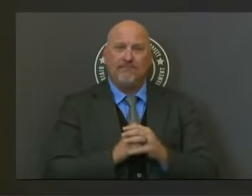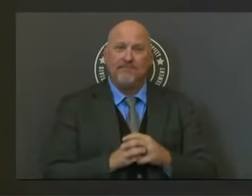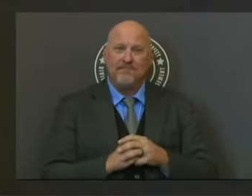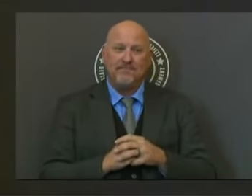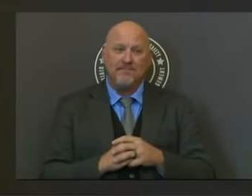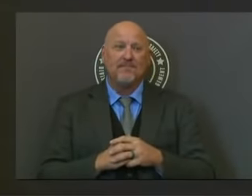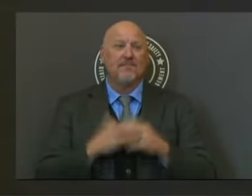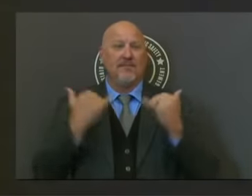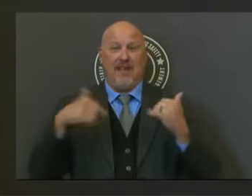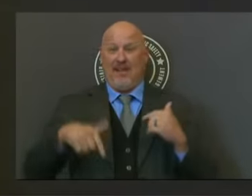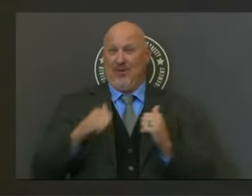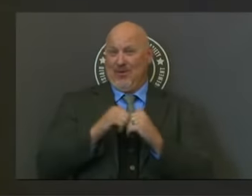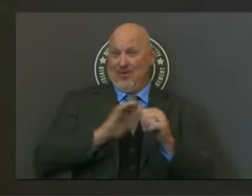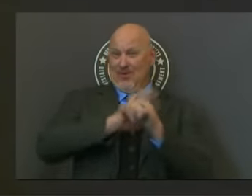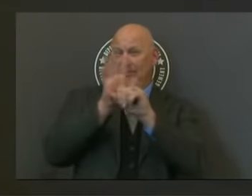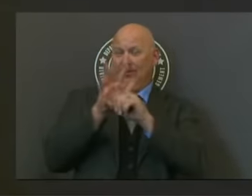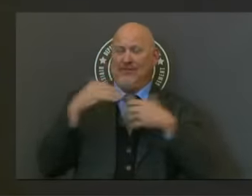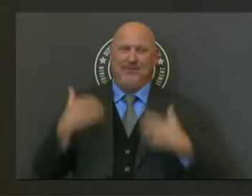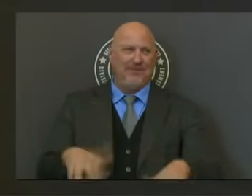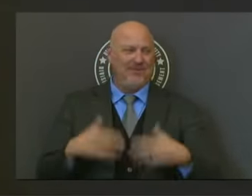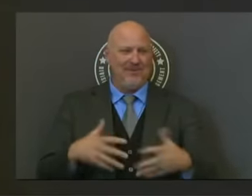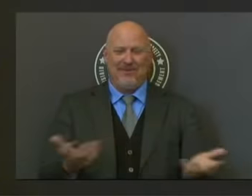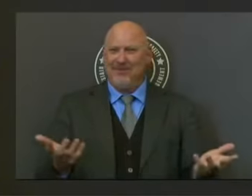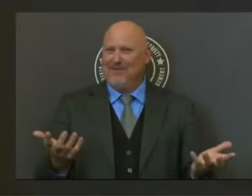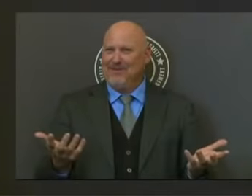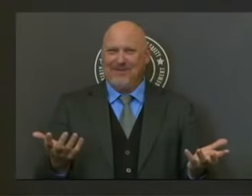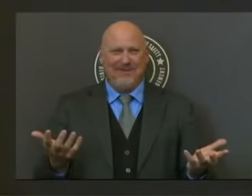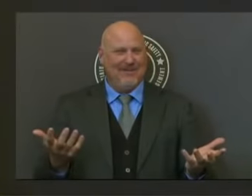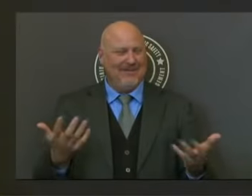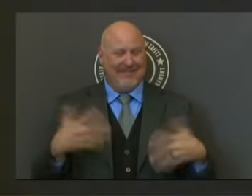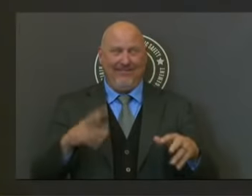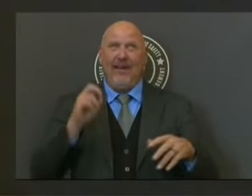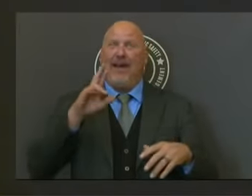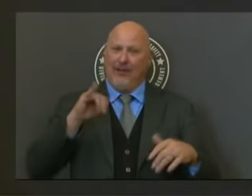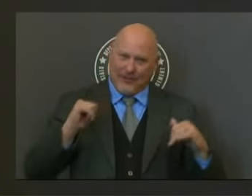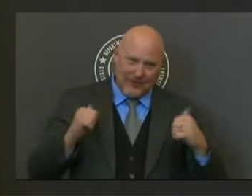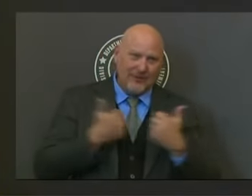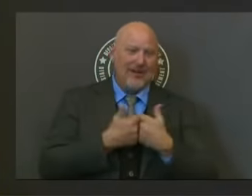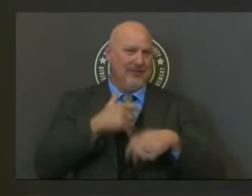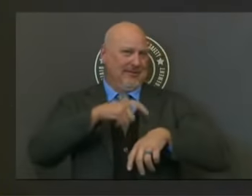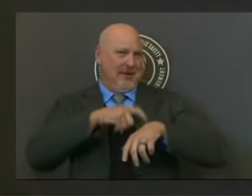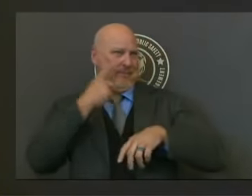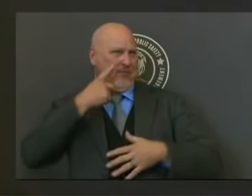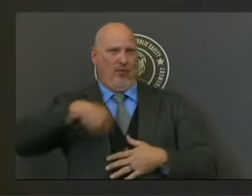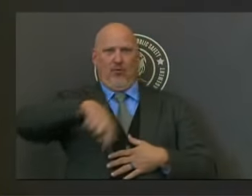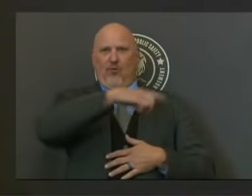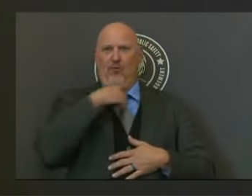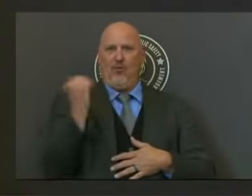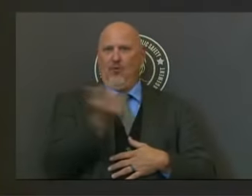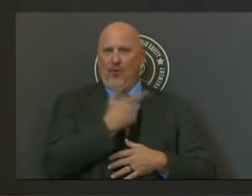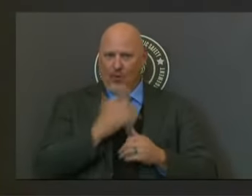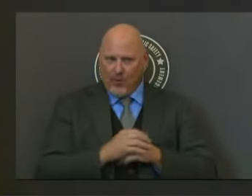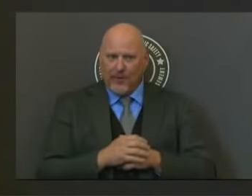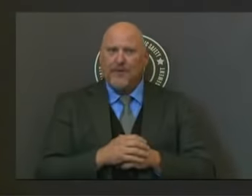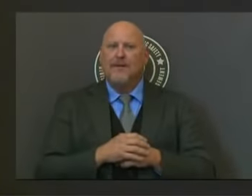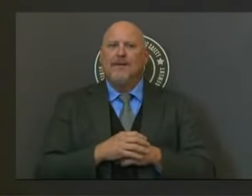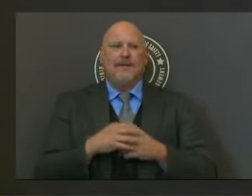really been a as a challenge for